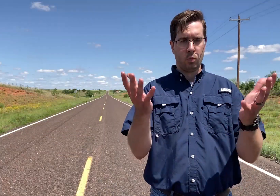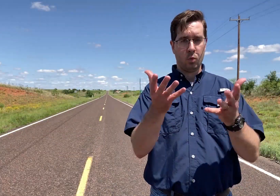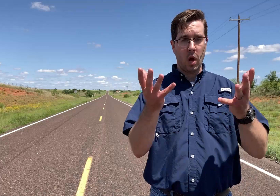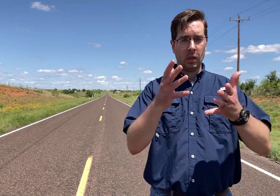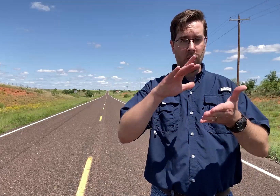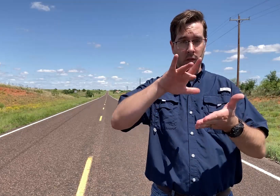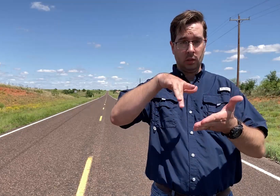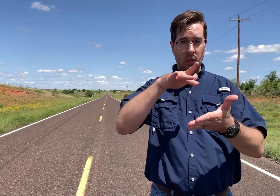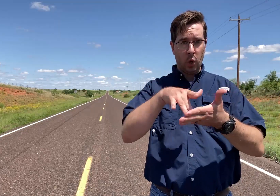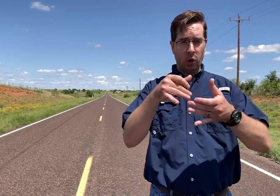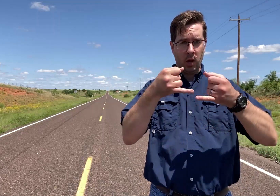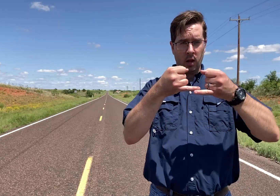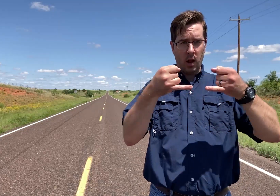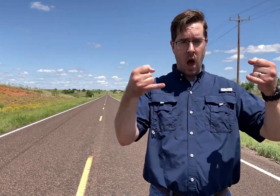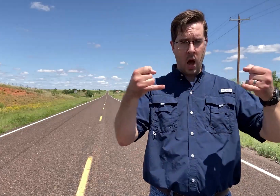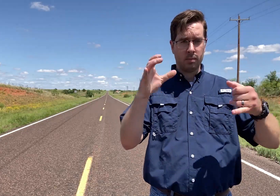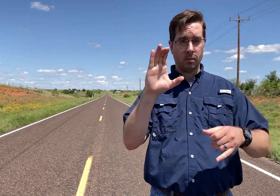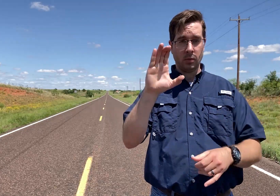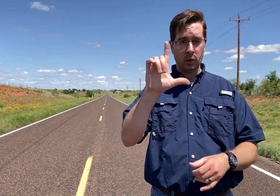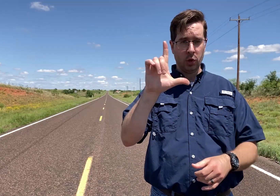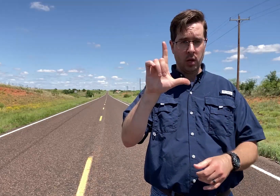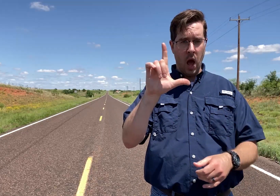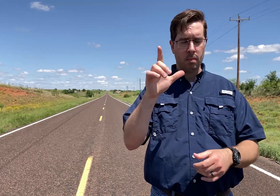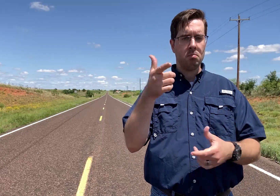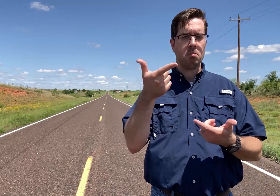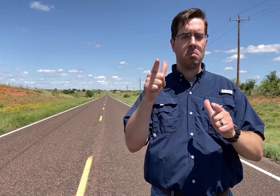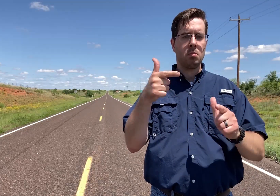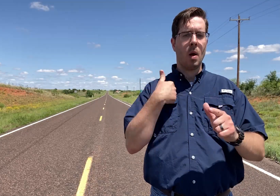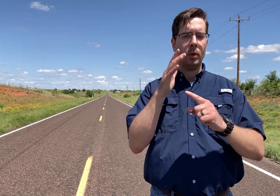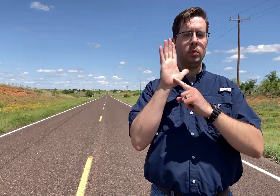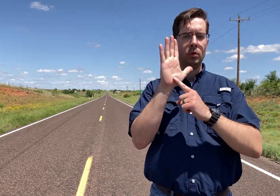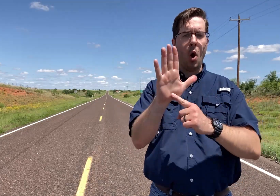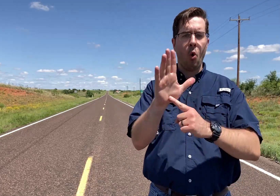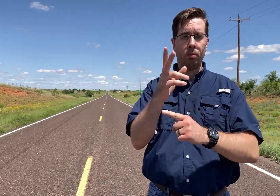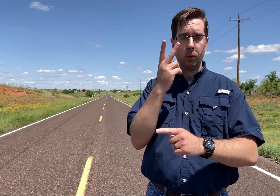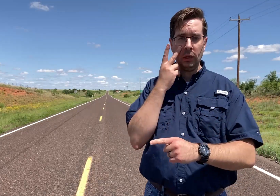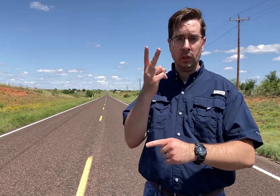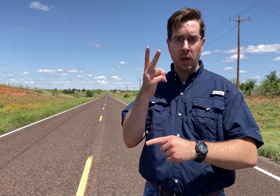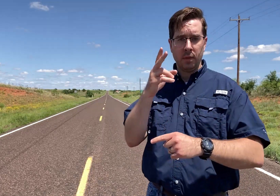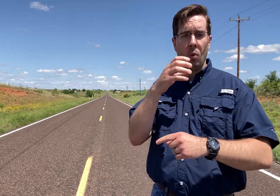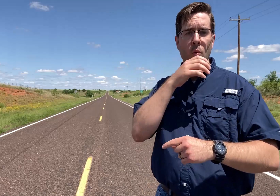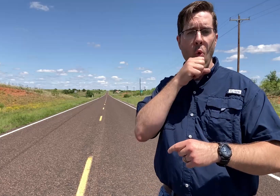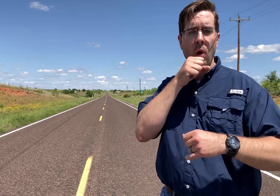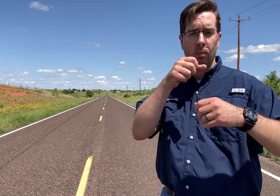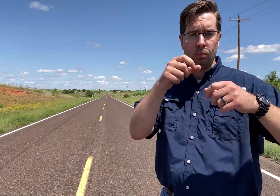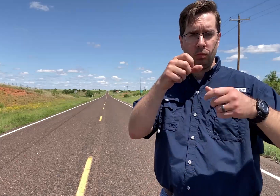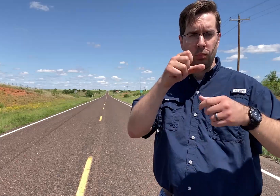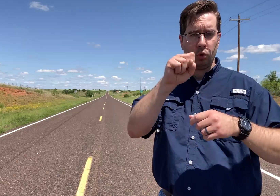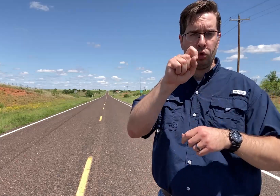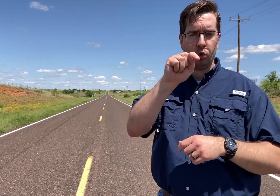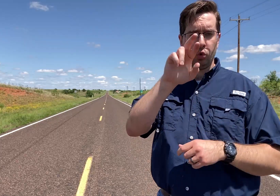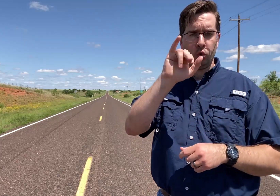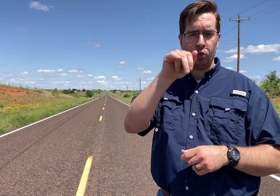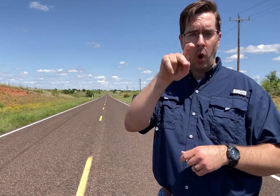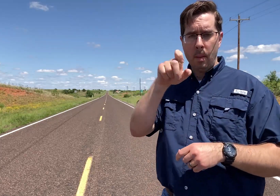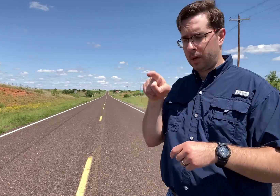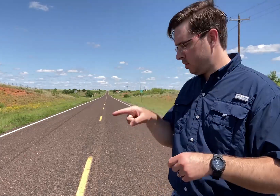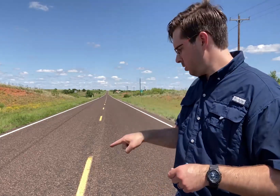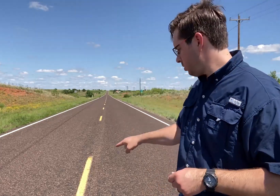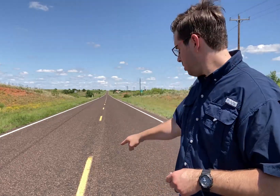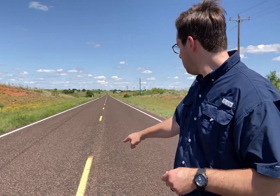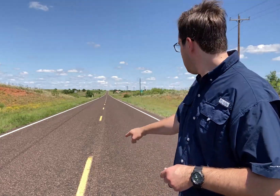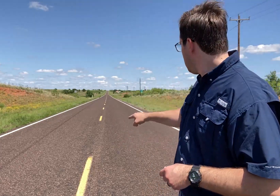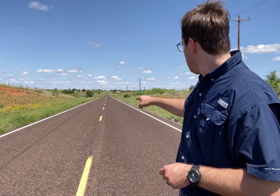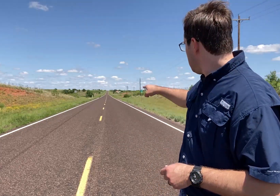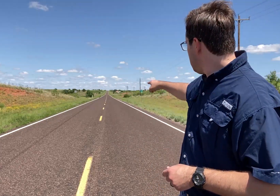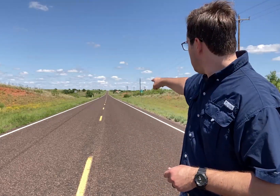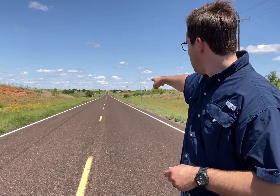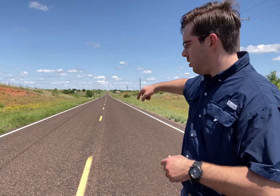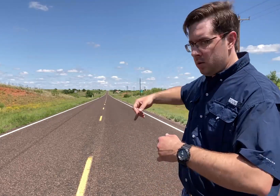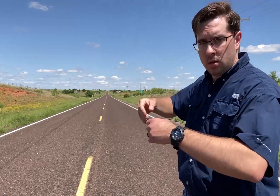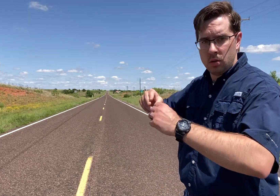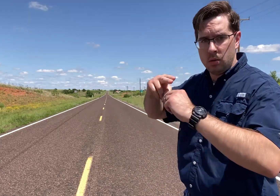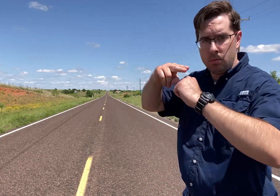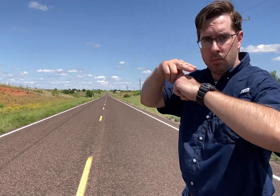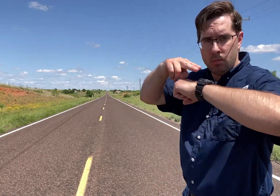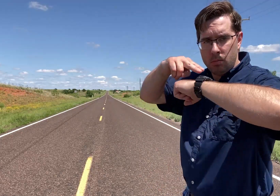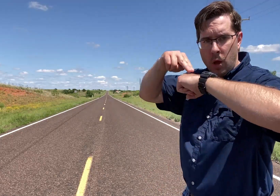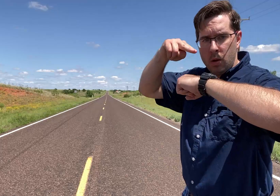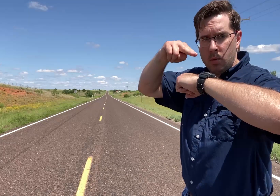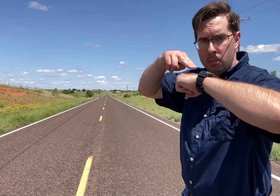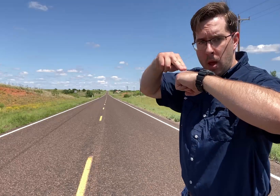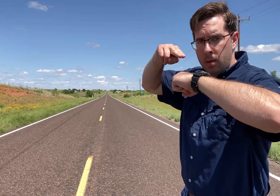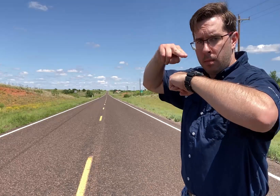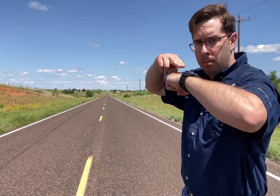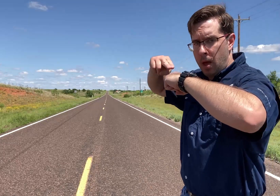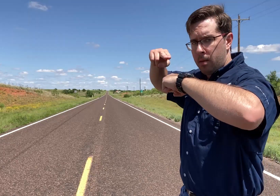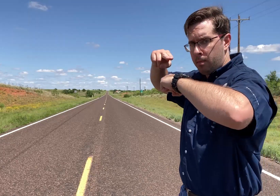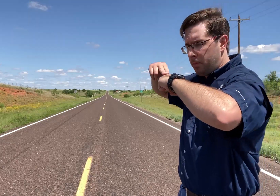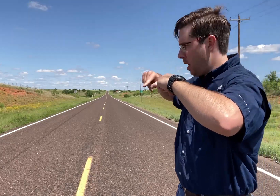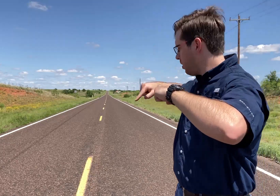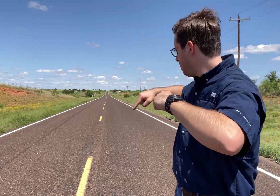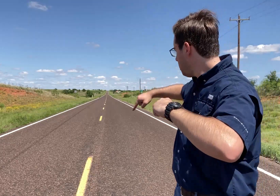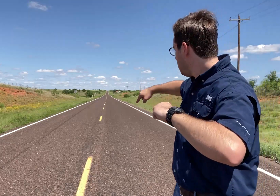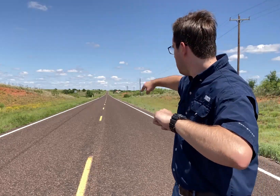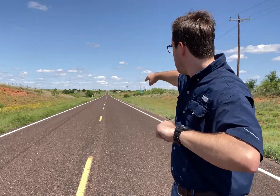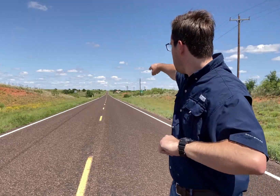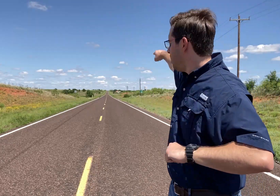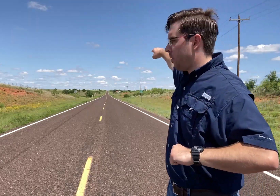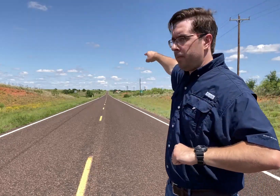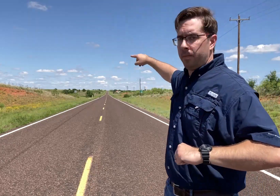A centerline is the center (middle) of the road.